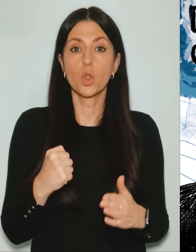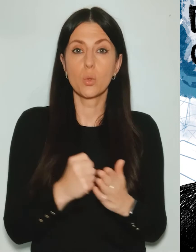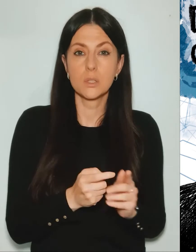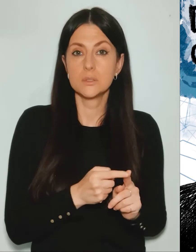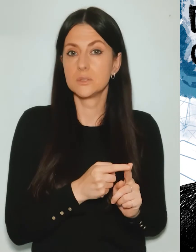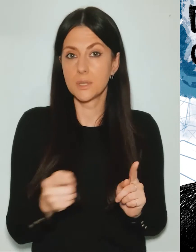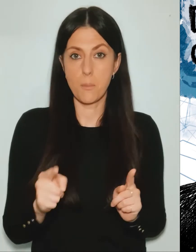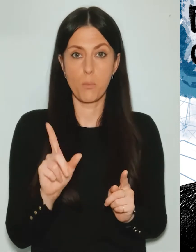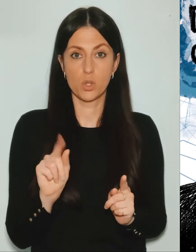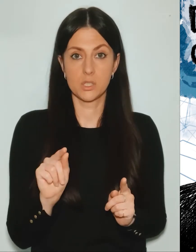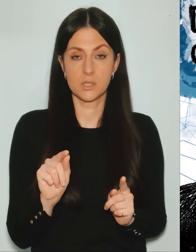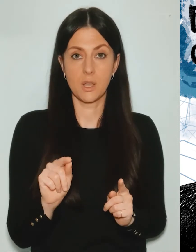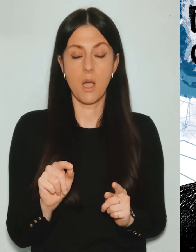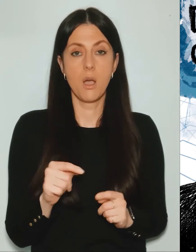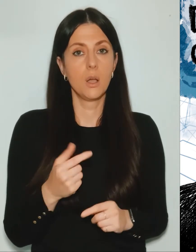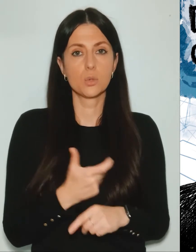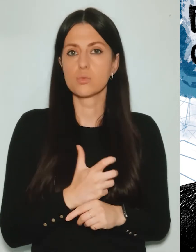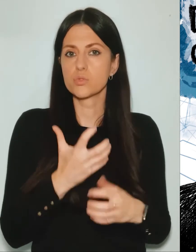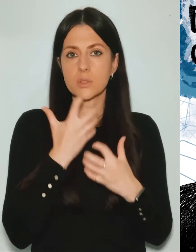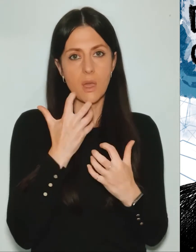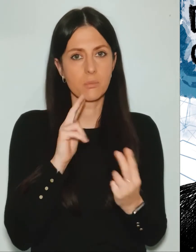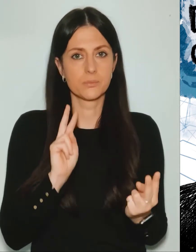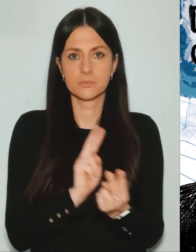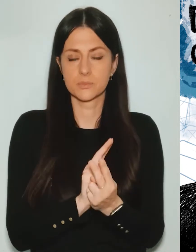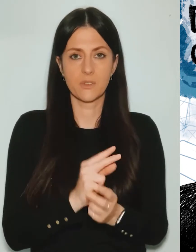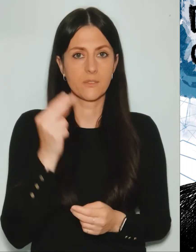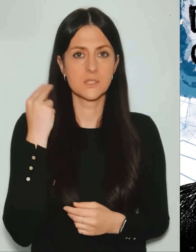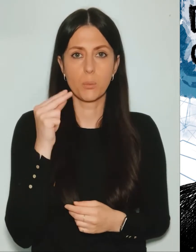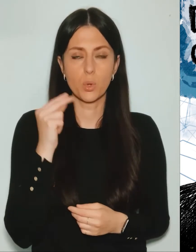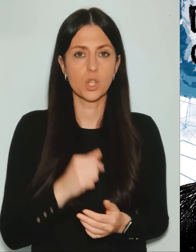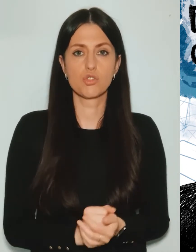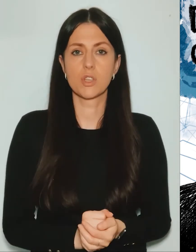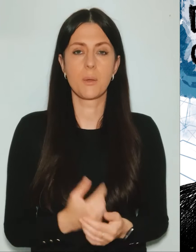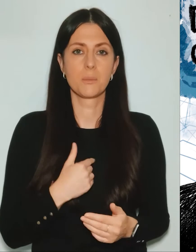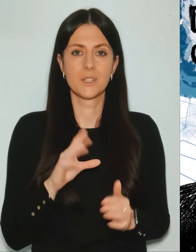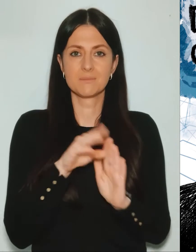We were very warmly met in Zaporizhzhya. We lived in a kindergarten.